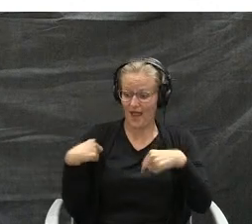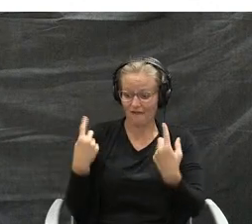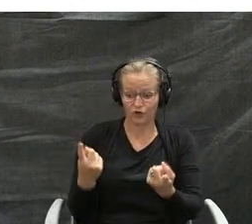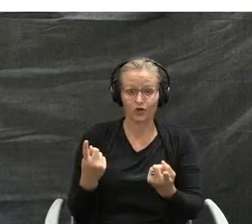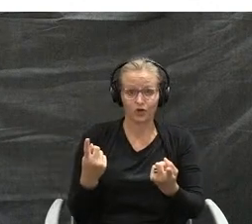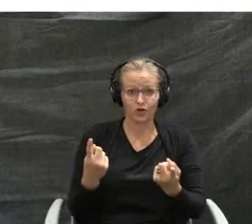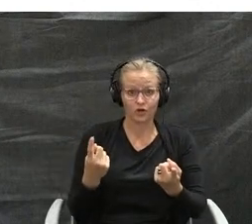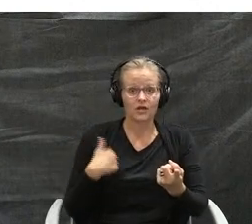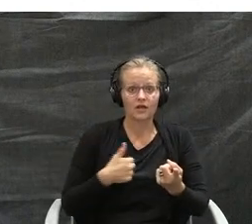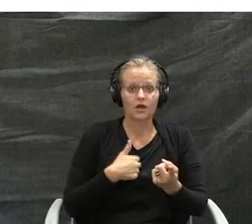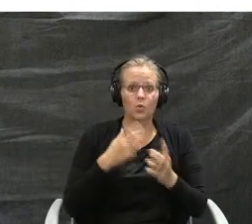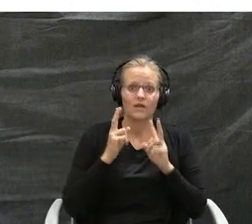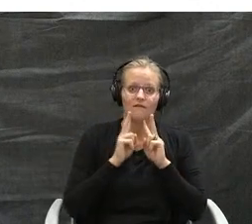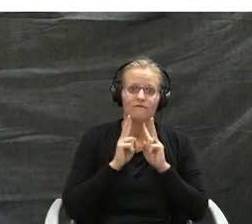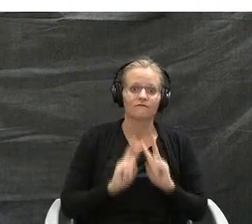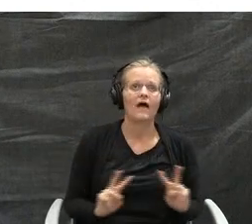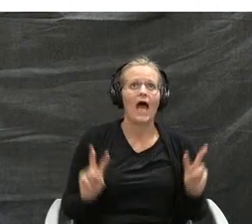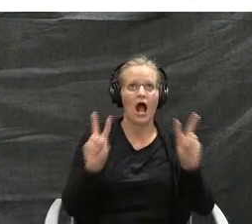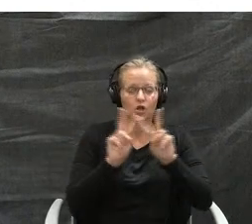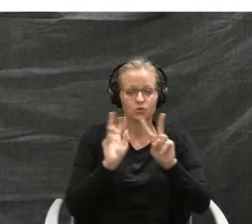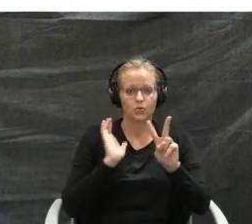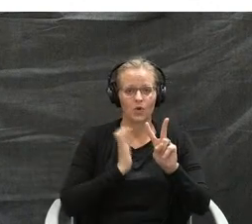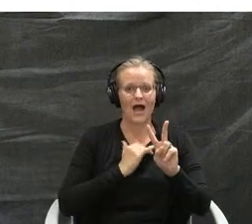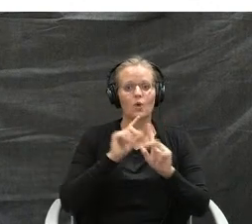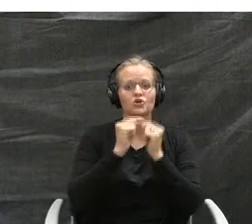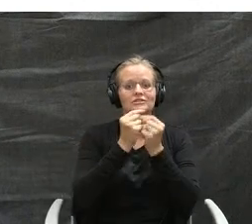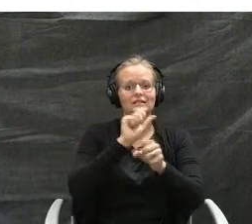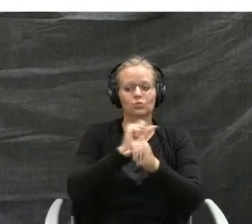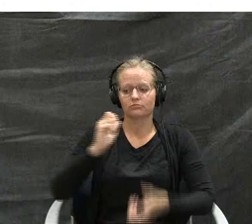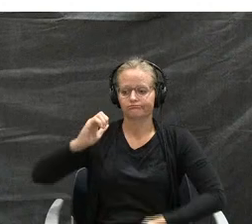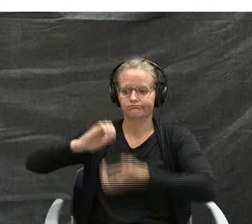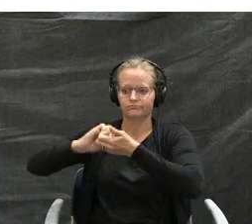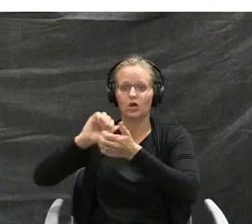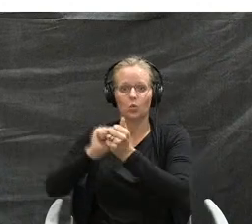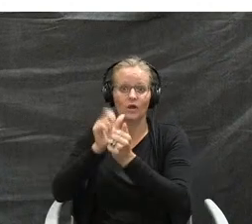teamwork and wish to empower parents before we begin the